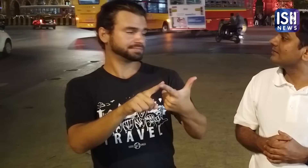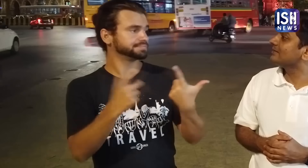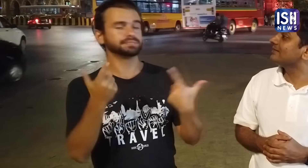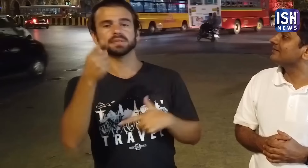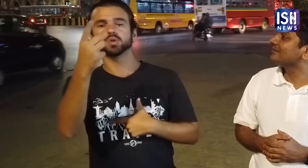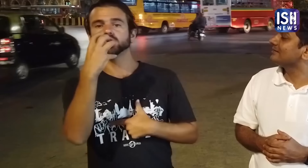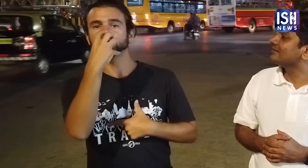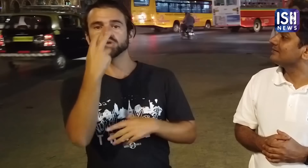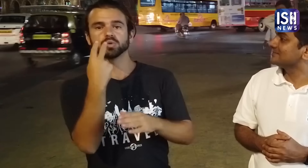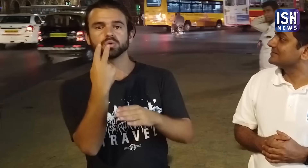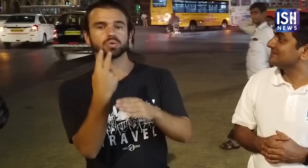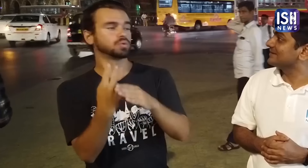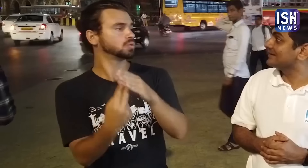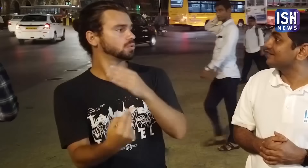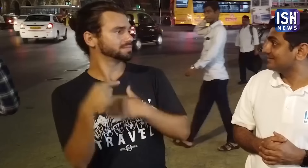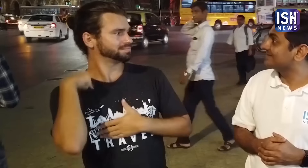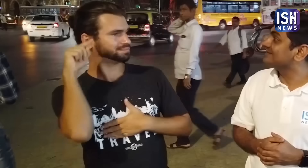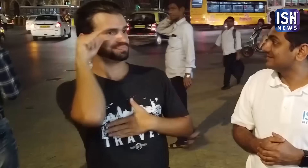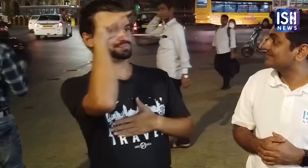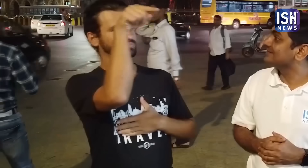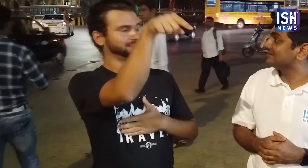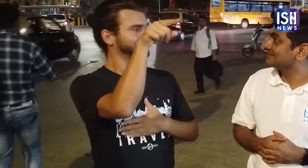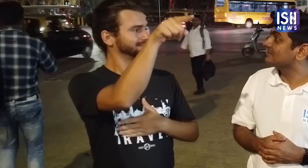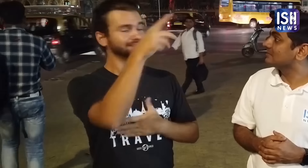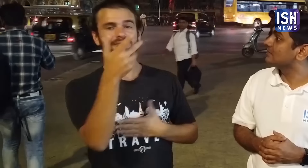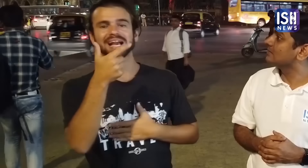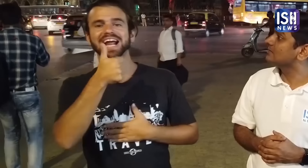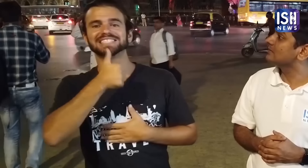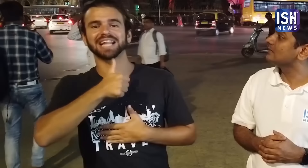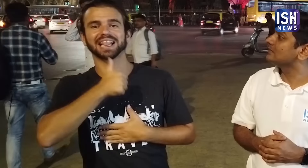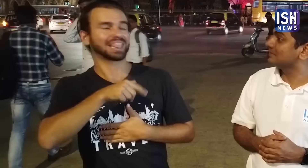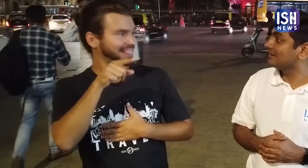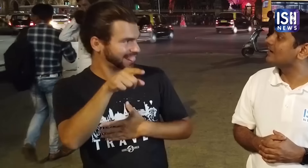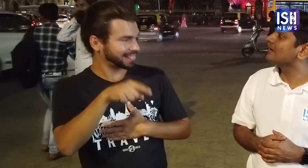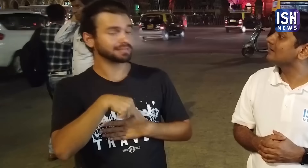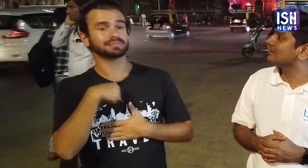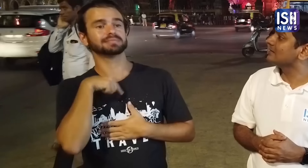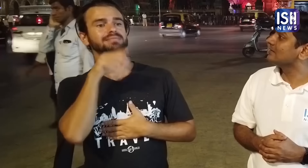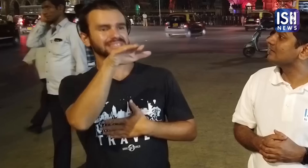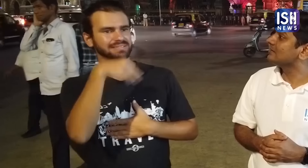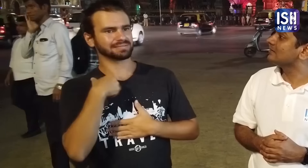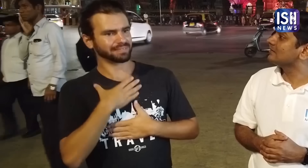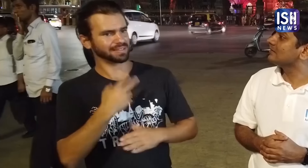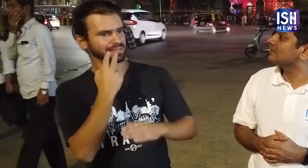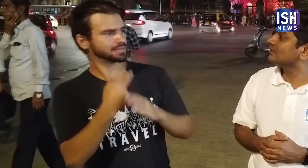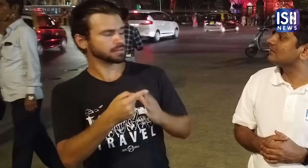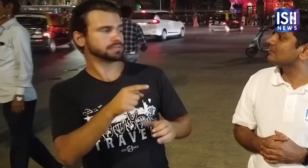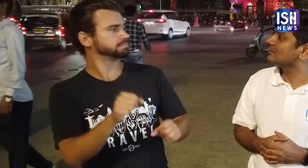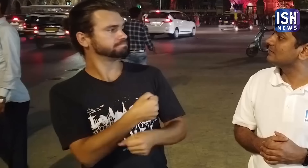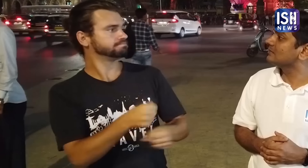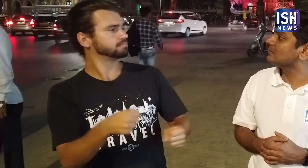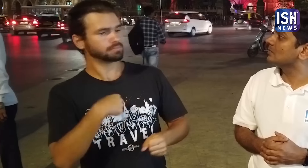Secondly, when I went to Iceland I wanted to Scuba Dive but they said it was impossible.